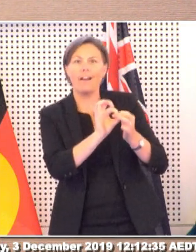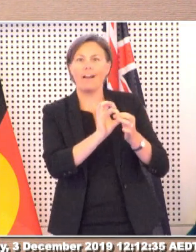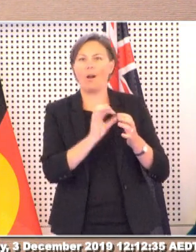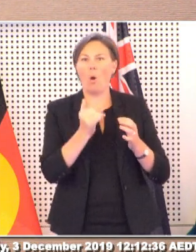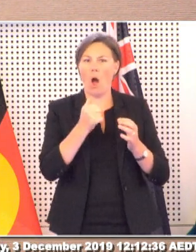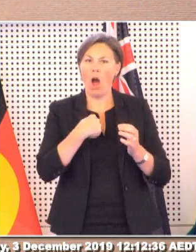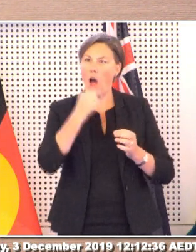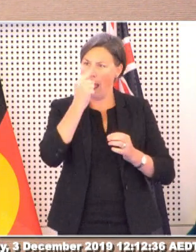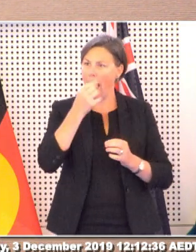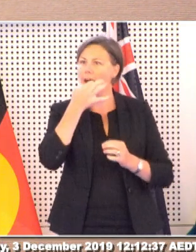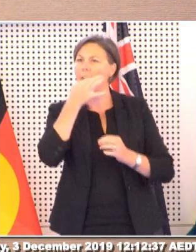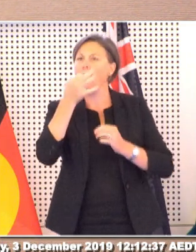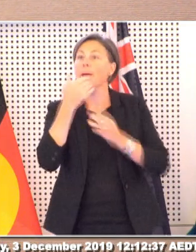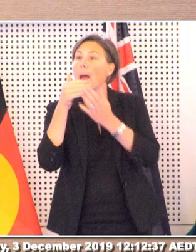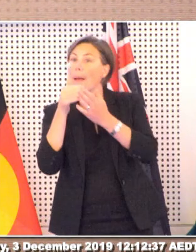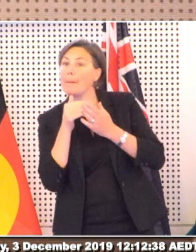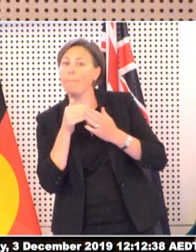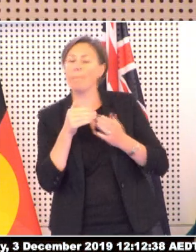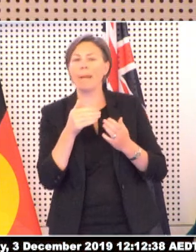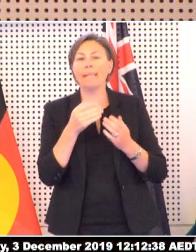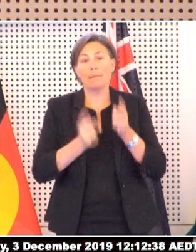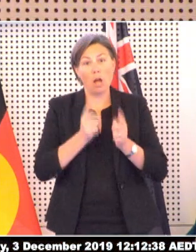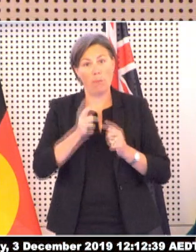But then things that they wanted other people to do and I think that builds this